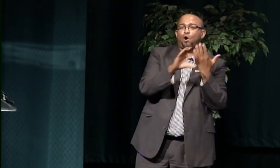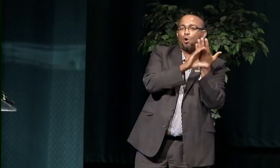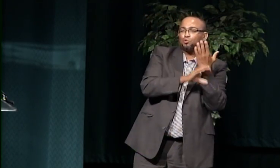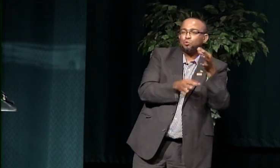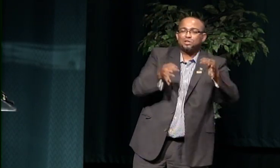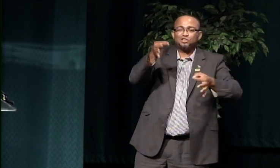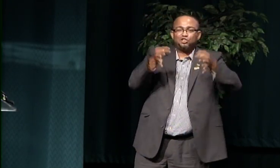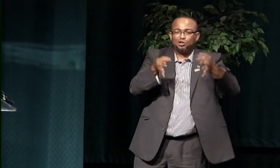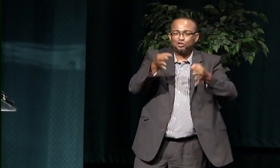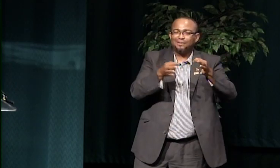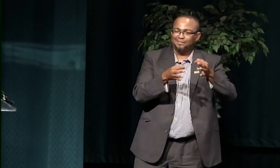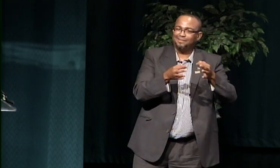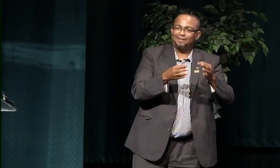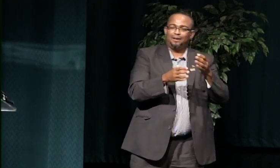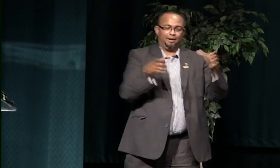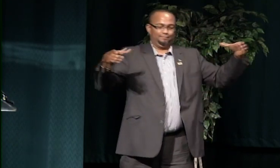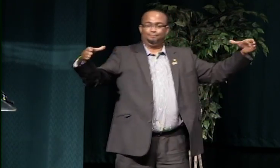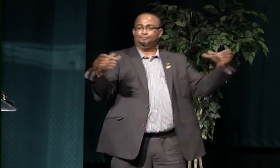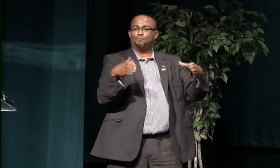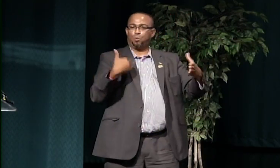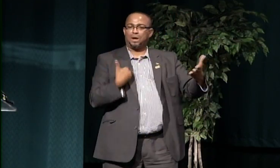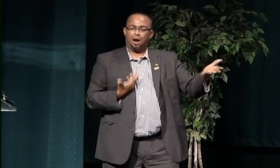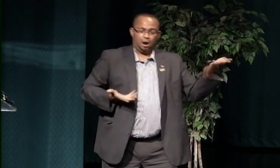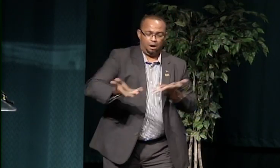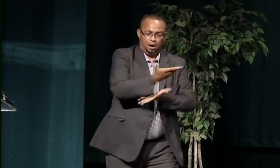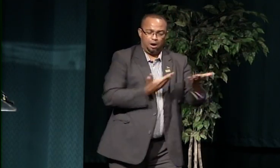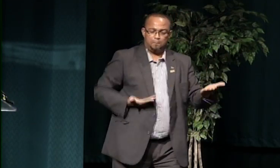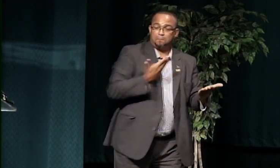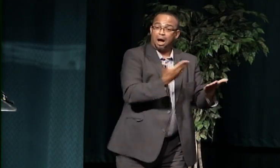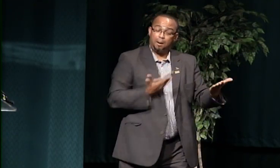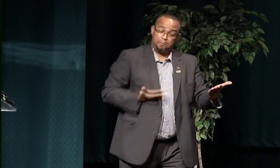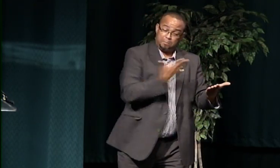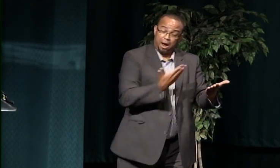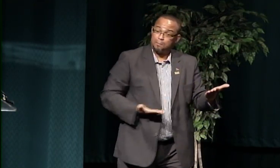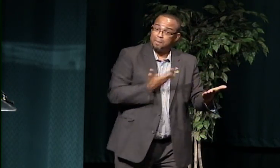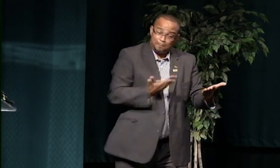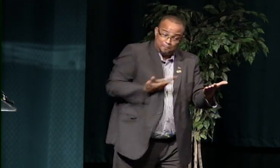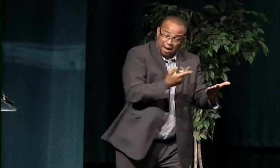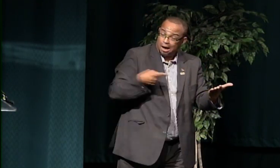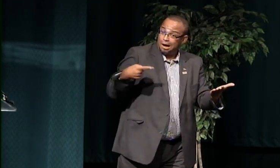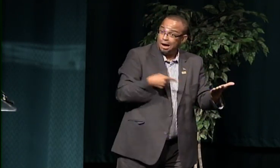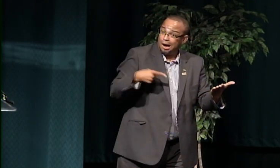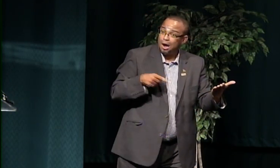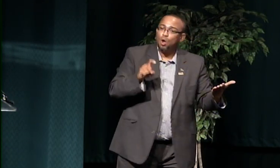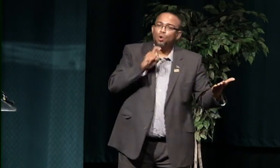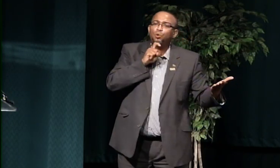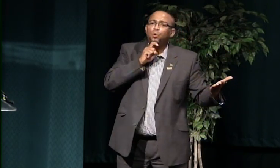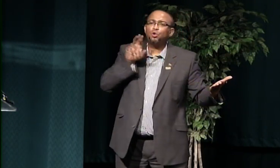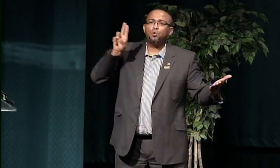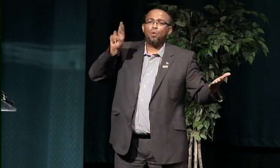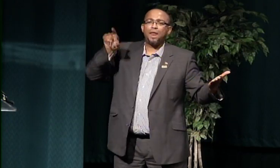So we have the parliament, the constitution.